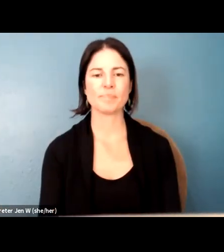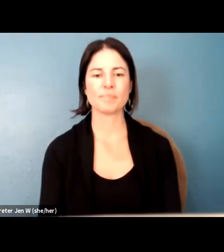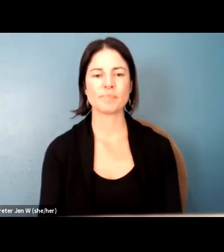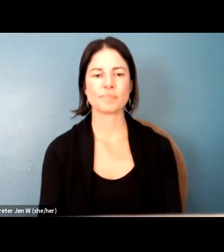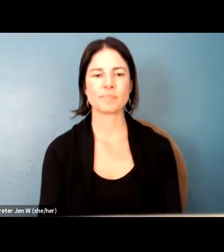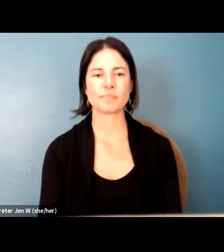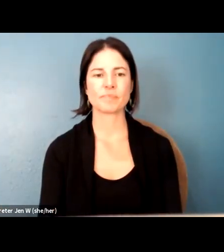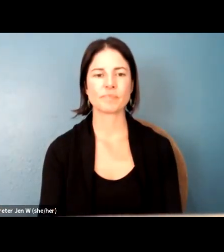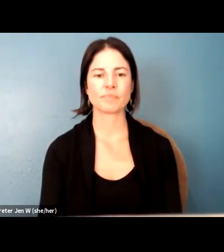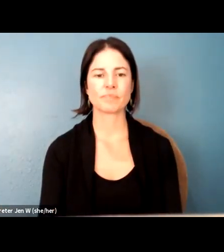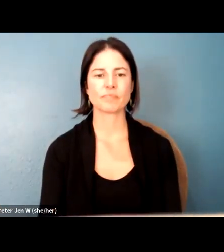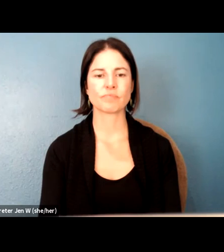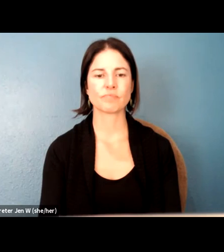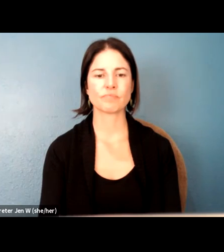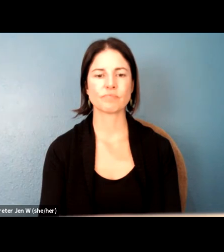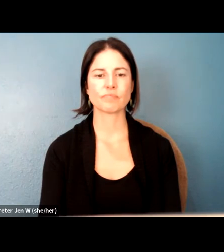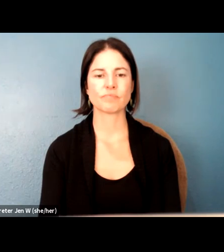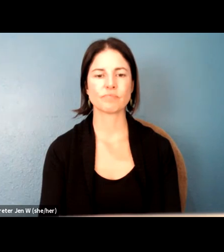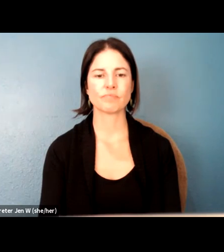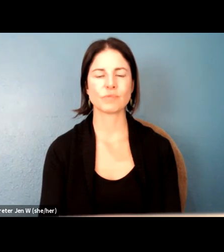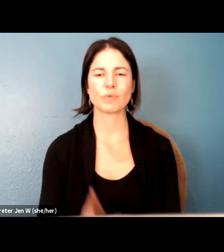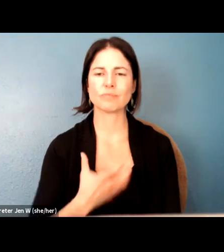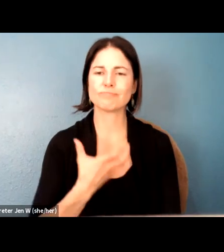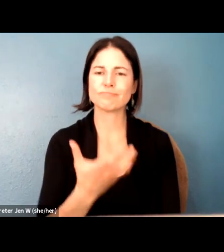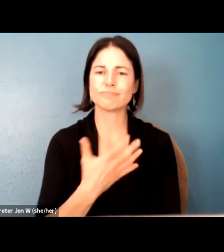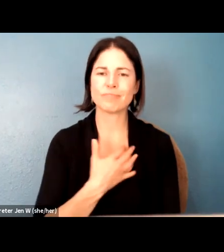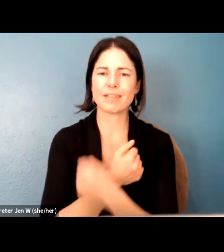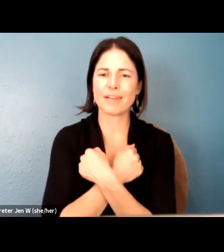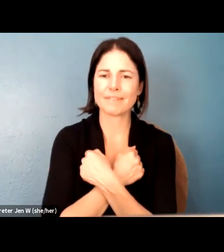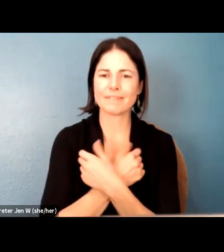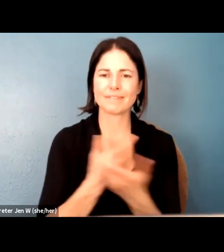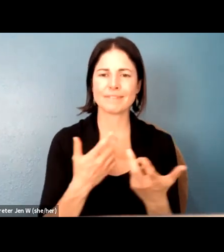my love and gratitude for every person and collective fighting